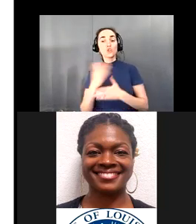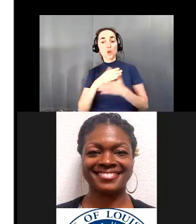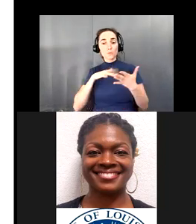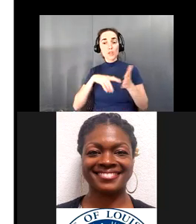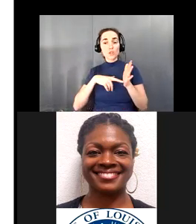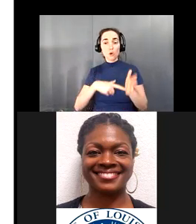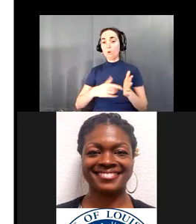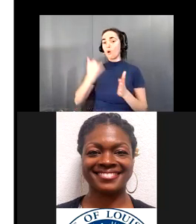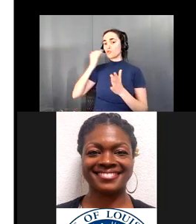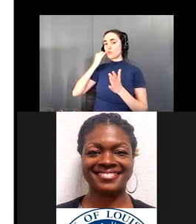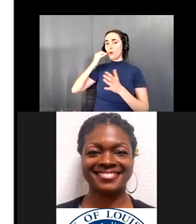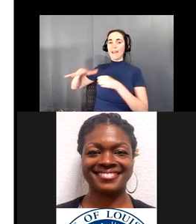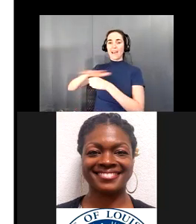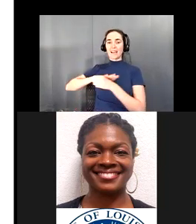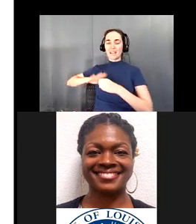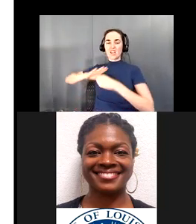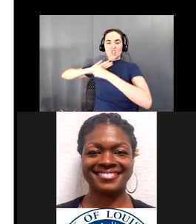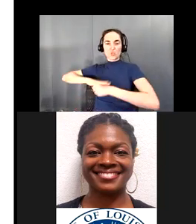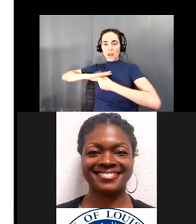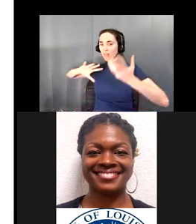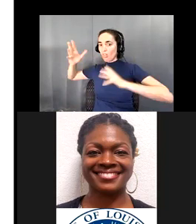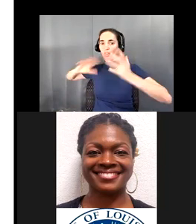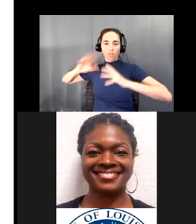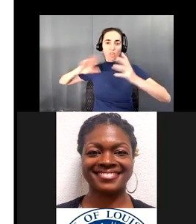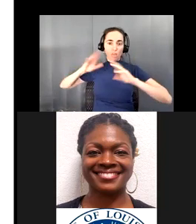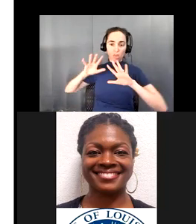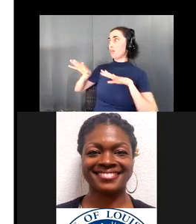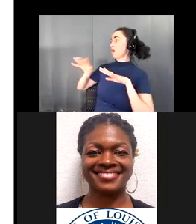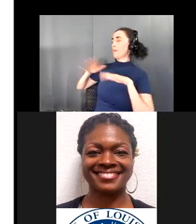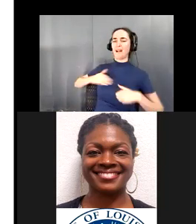when there's a lot of commotion or stress going on in their life and they may kind of